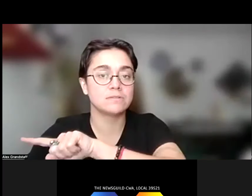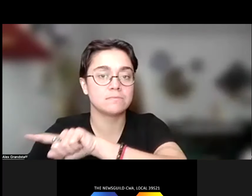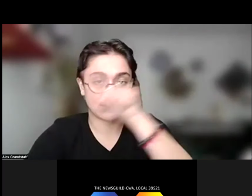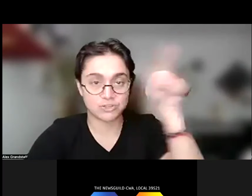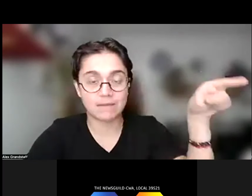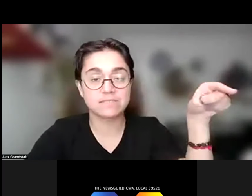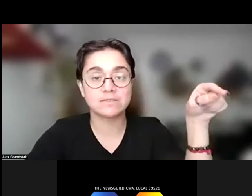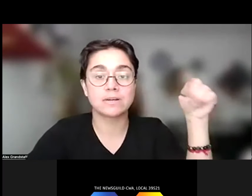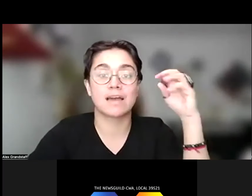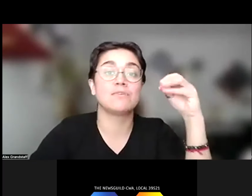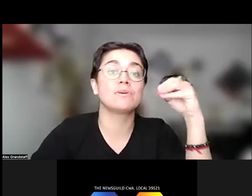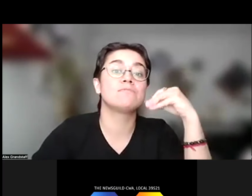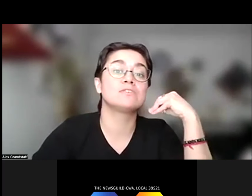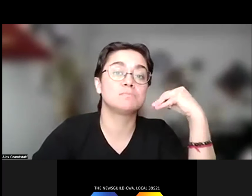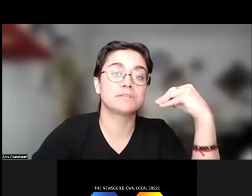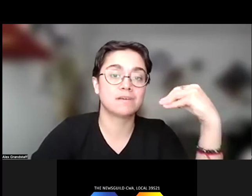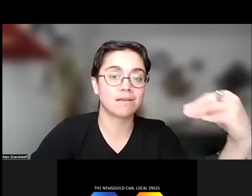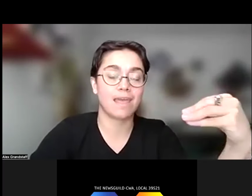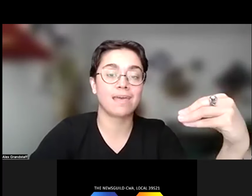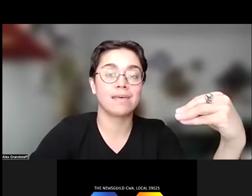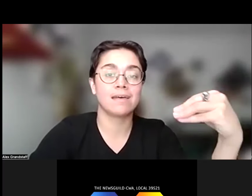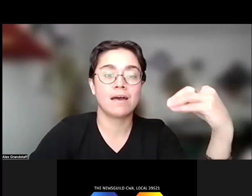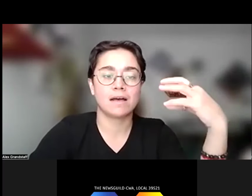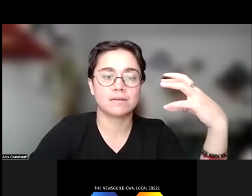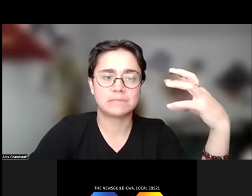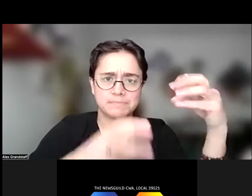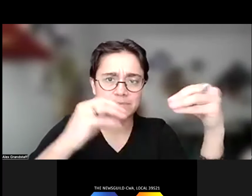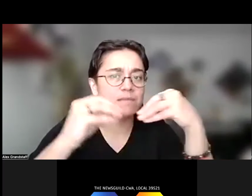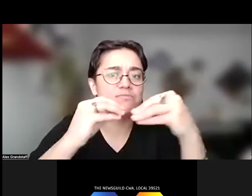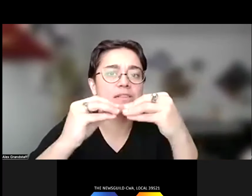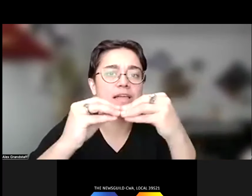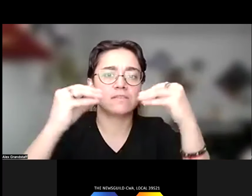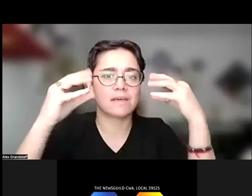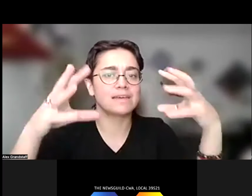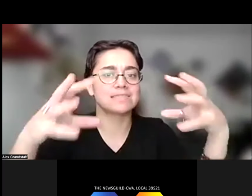organizing cannot be discounted. Yes, that is important. When we are talking about